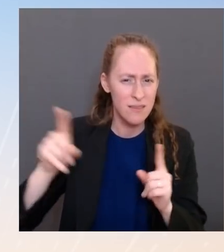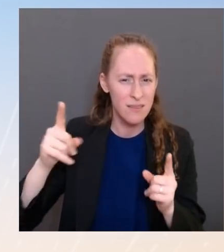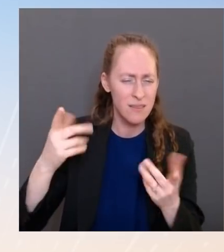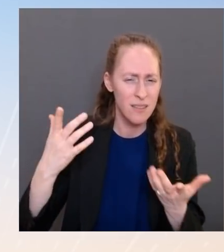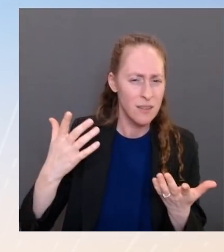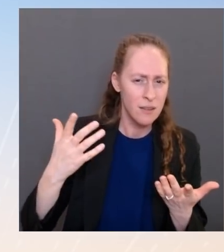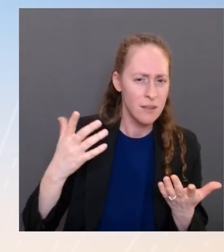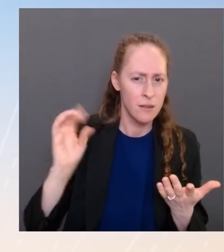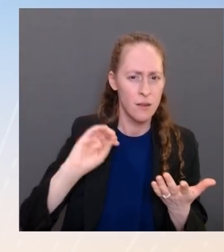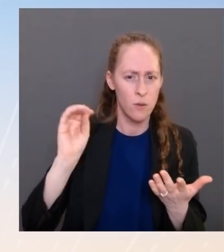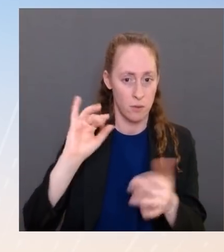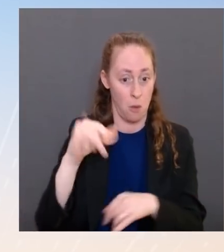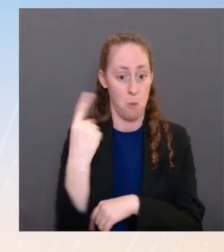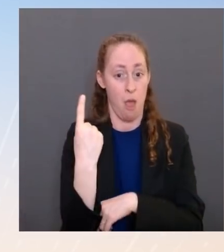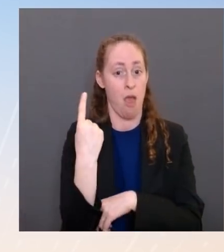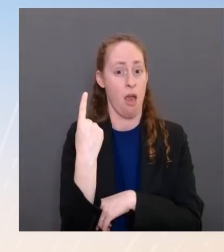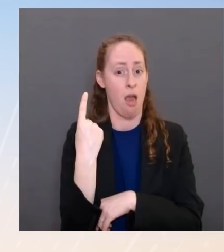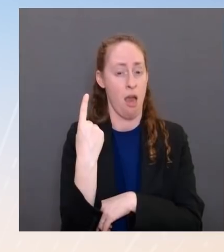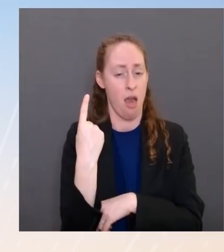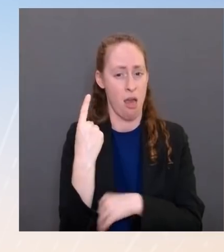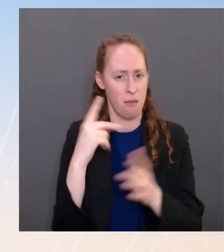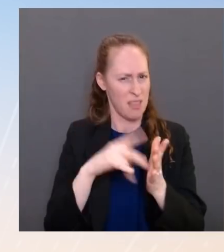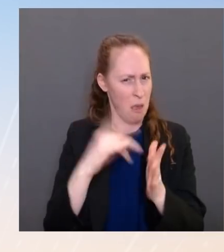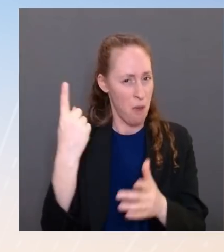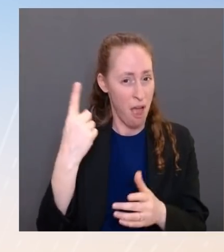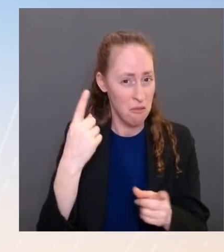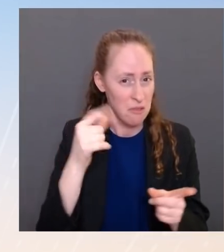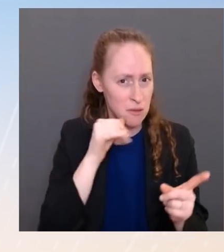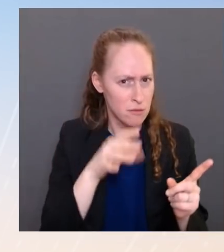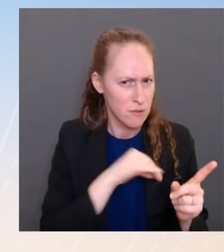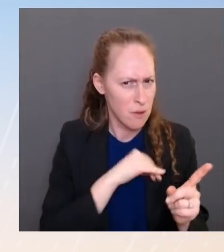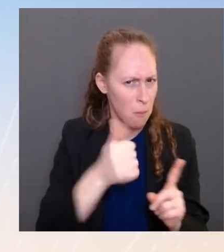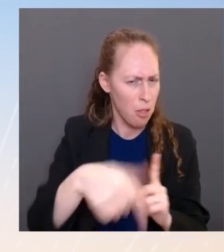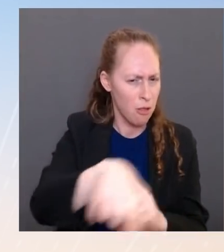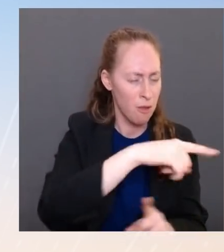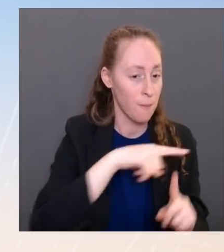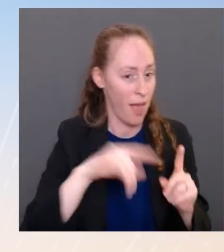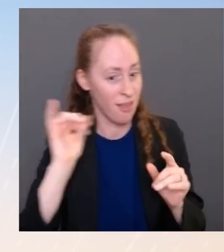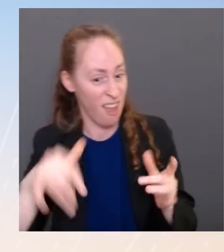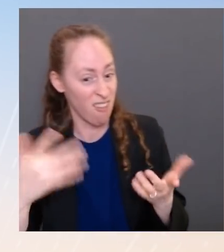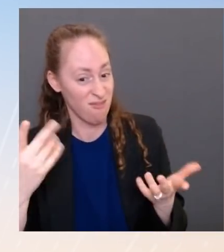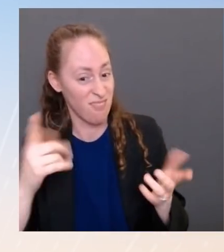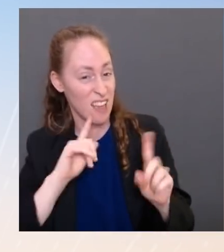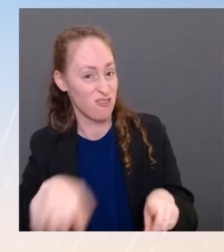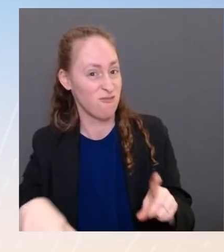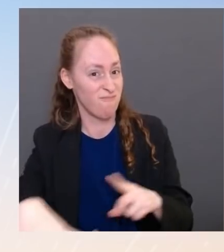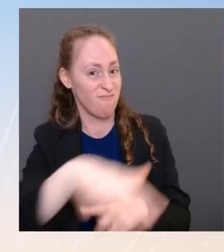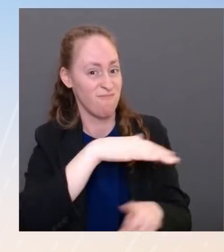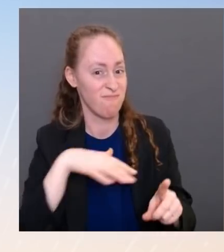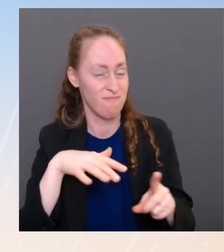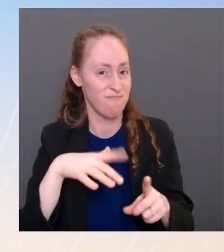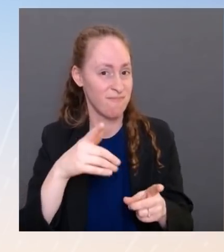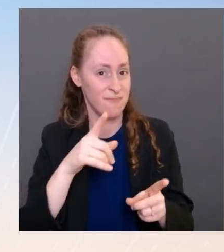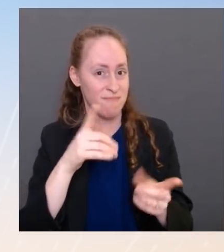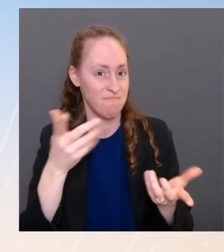of context, doesn't it? The Press: But it wasn't until one year into the presidency that the invasion happened. Ms. Psaki: And you're asking me about recent inflationary data,